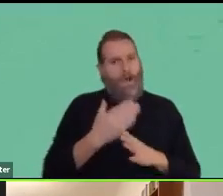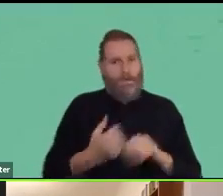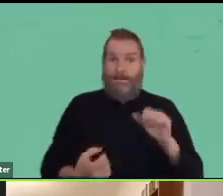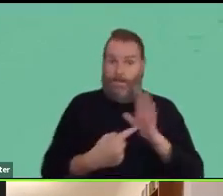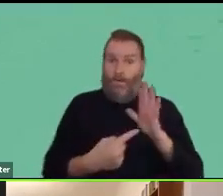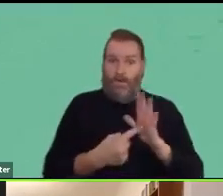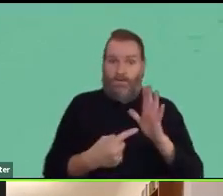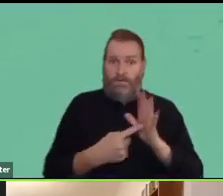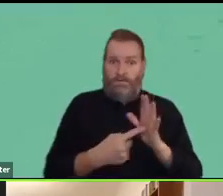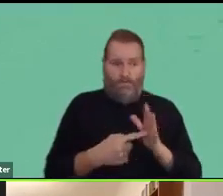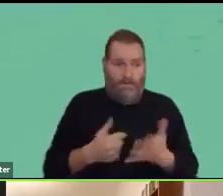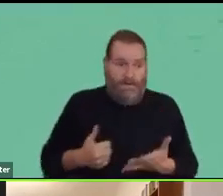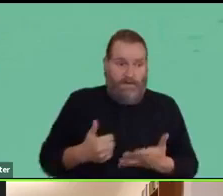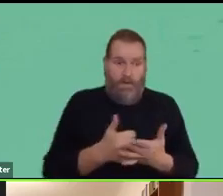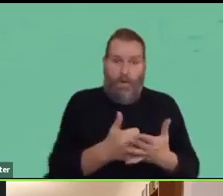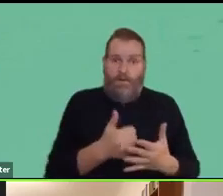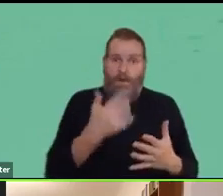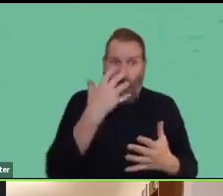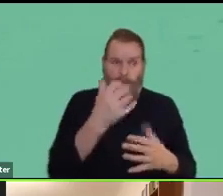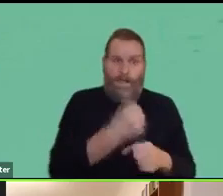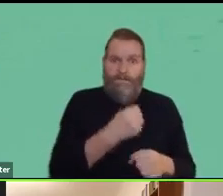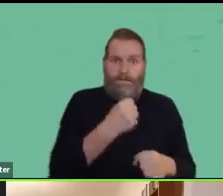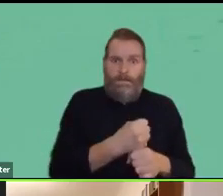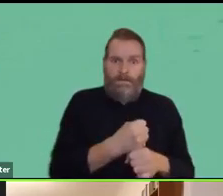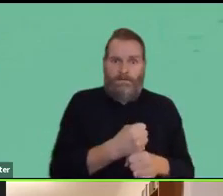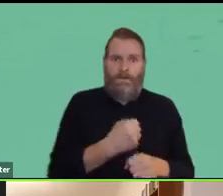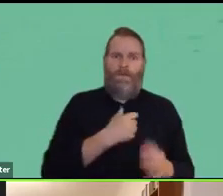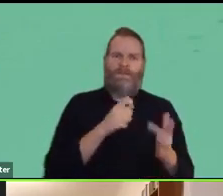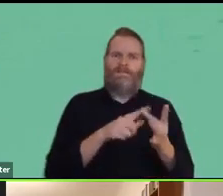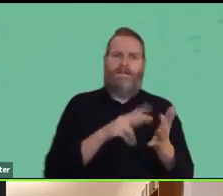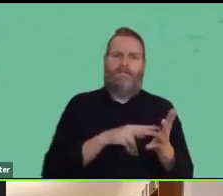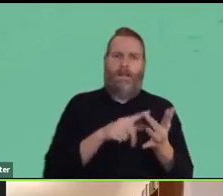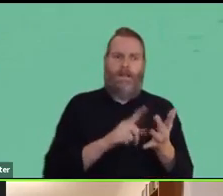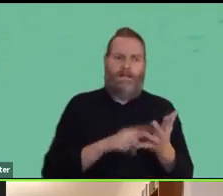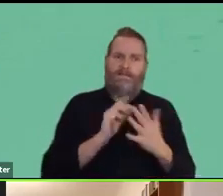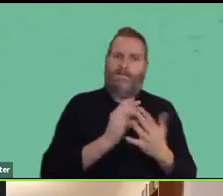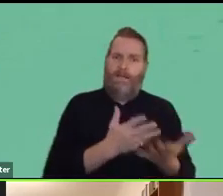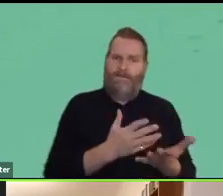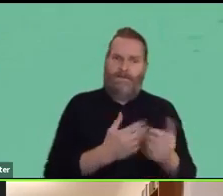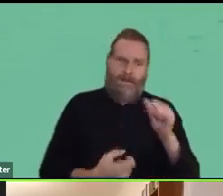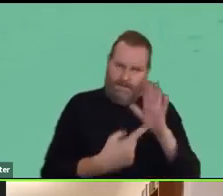that you know the government knows our importance my guess